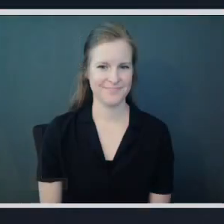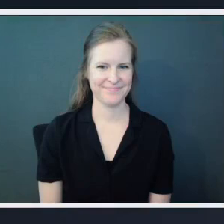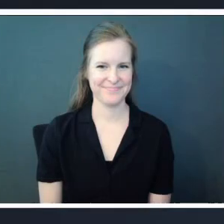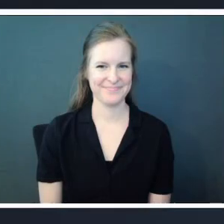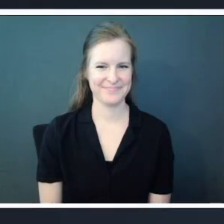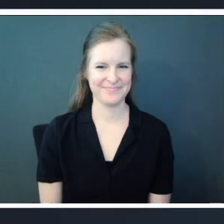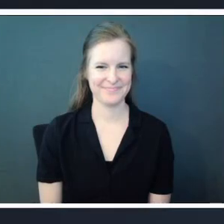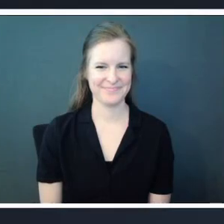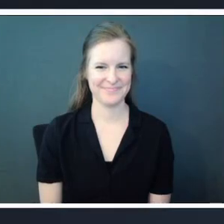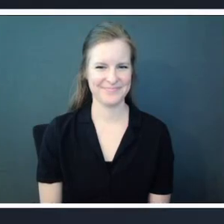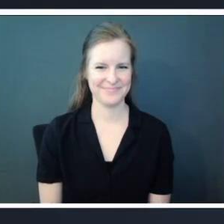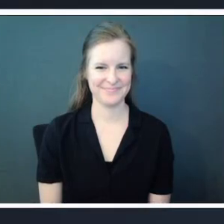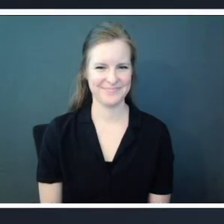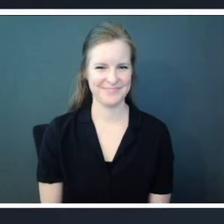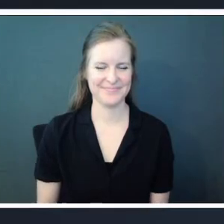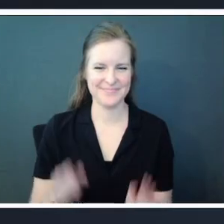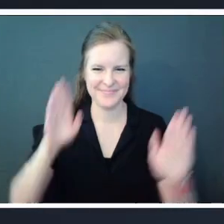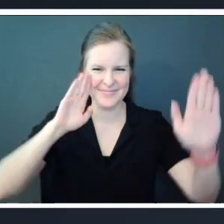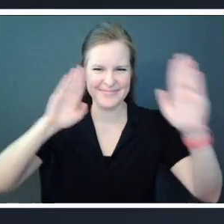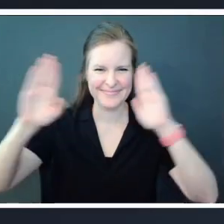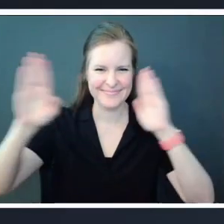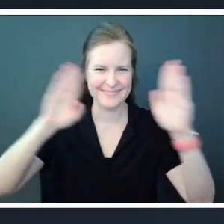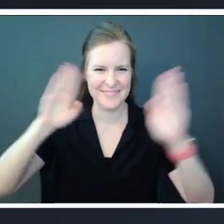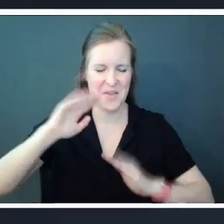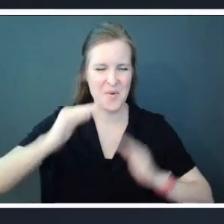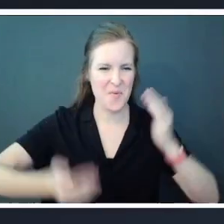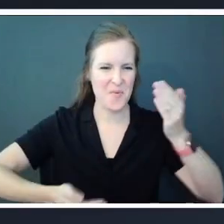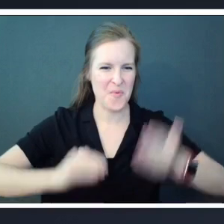Kaden Borseth: Hello, welcome to Our Classroom is